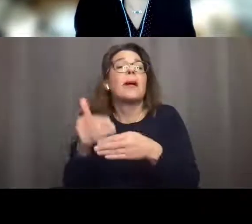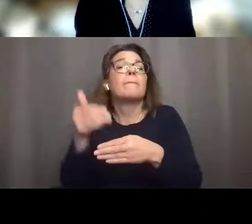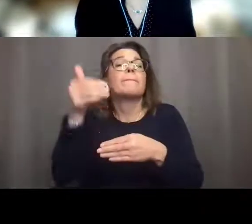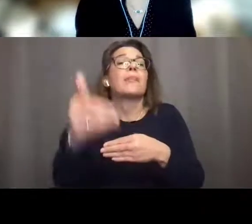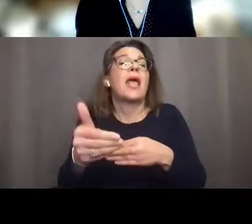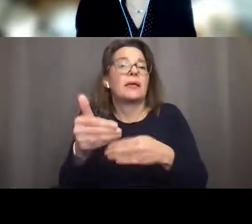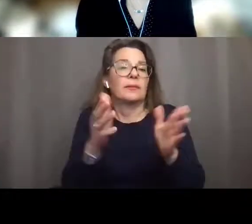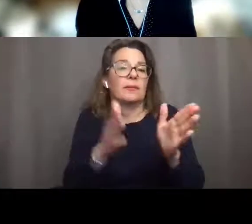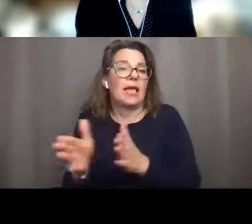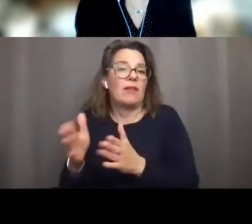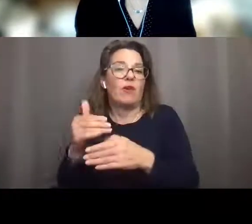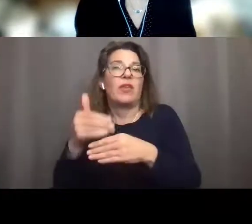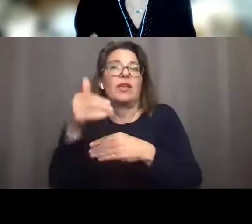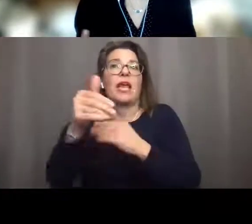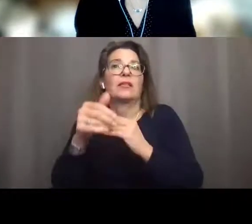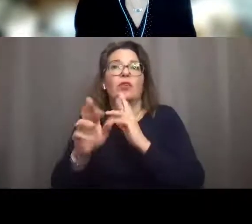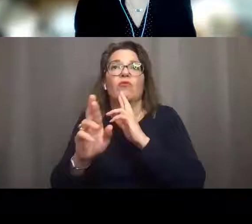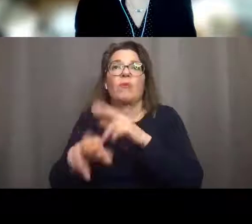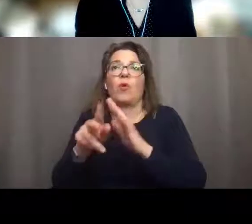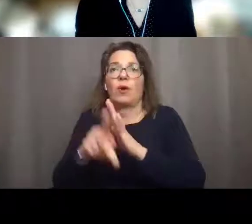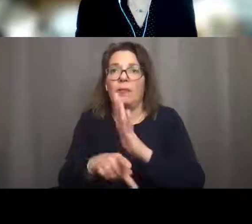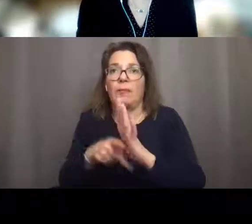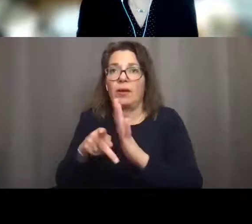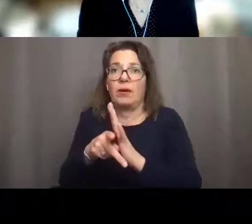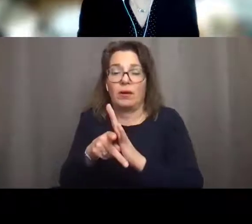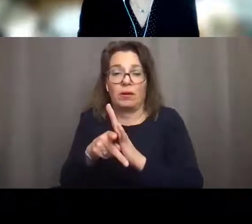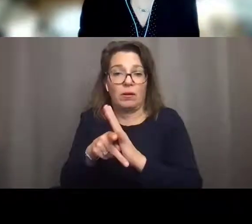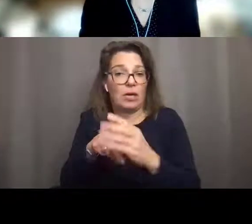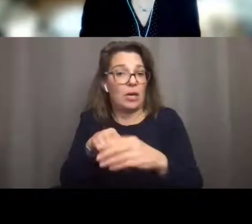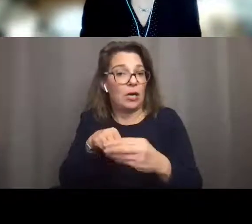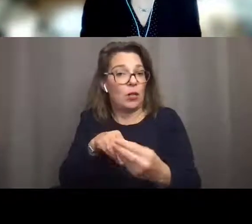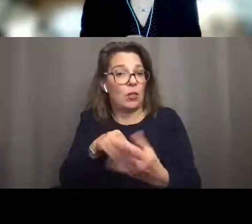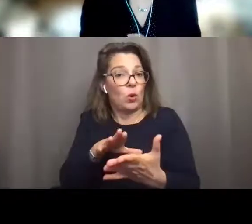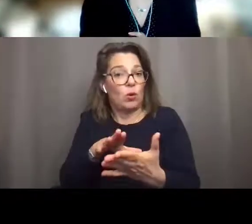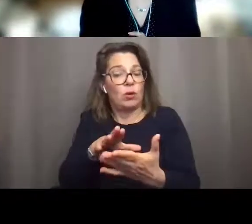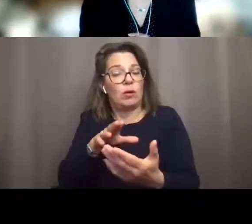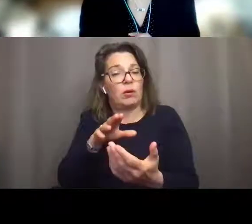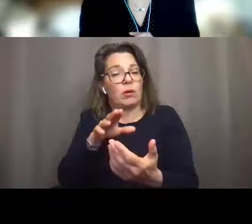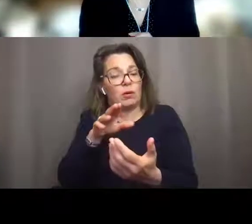You're going to include efforts to ensure that the approach is scientifically rigorous and results are robust and unbiased.